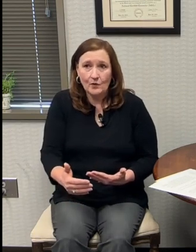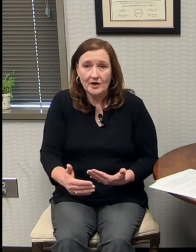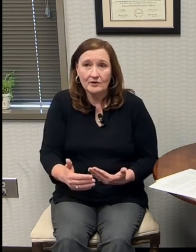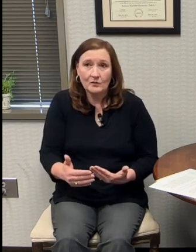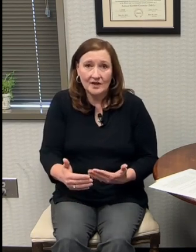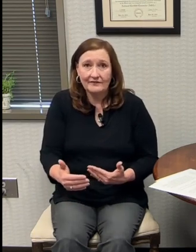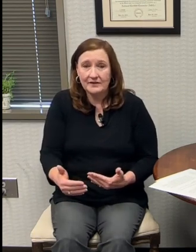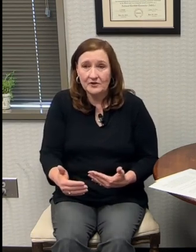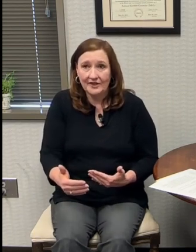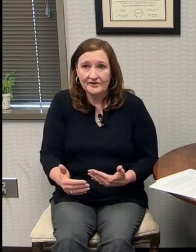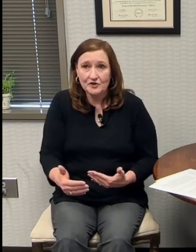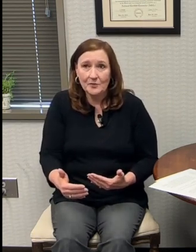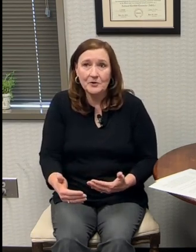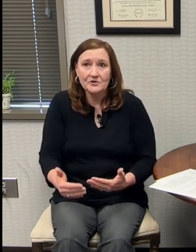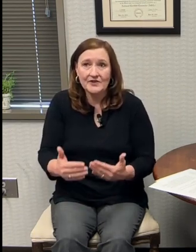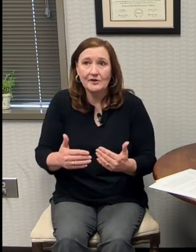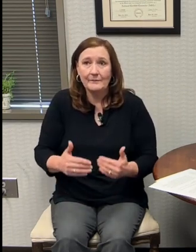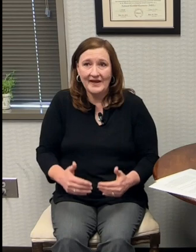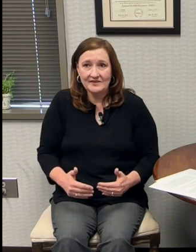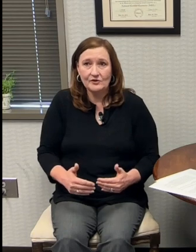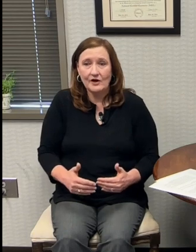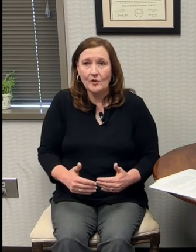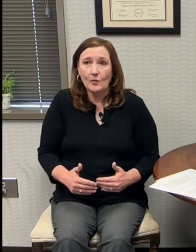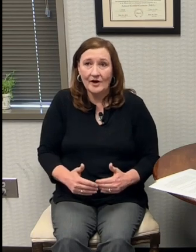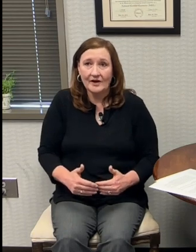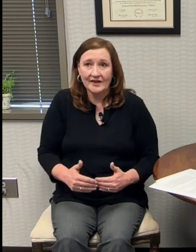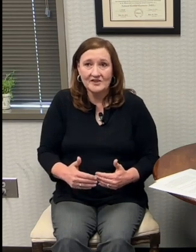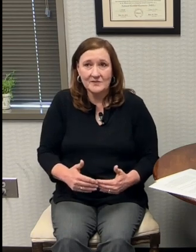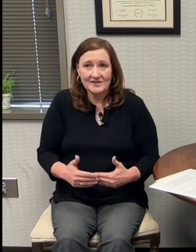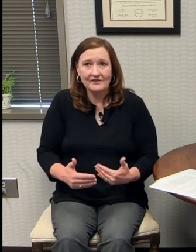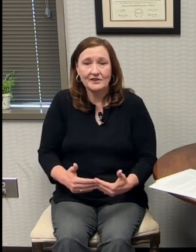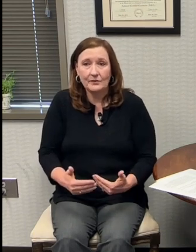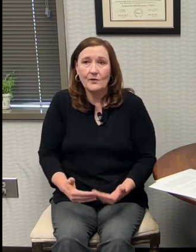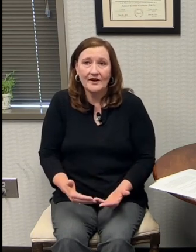for qualified mental health interpreters that are based on our work and specifically require